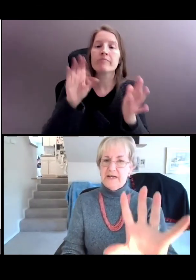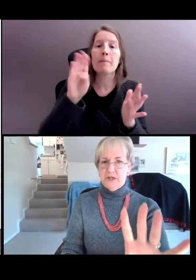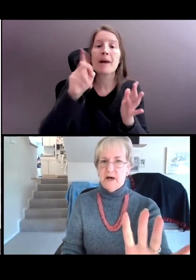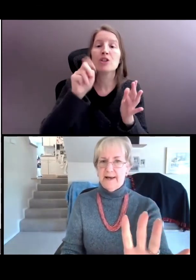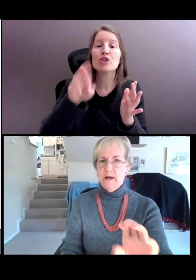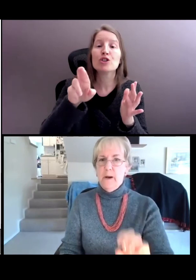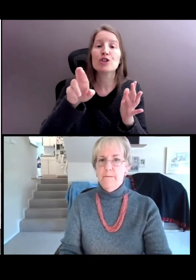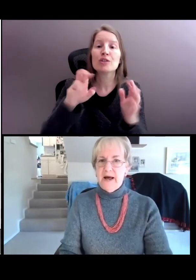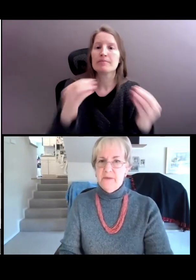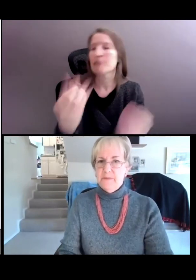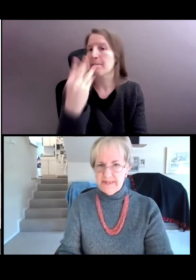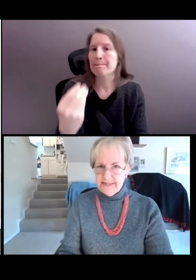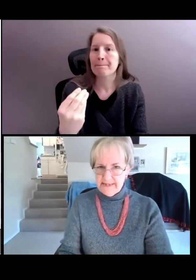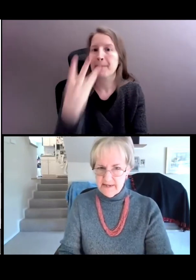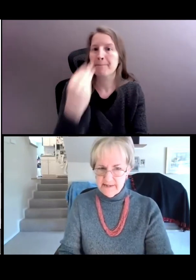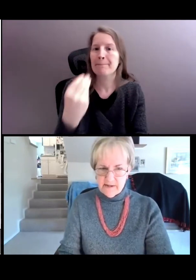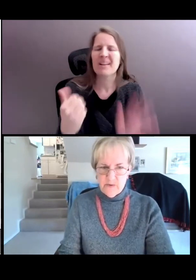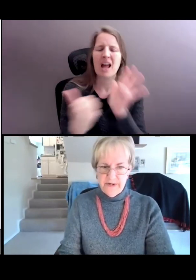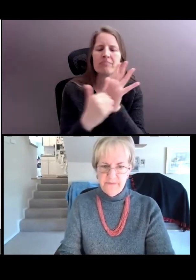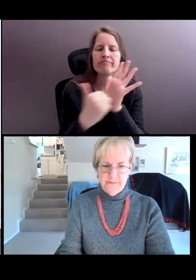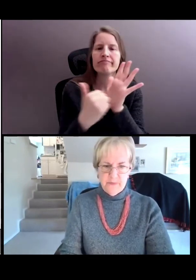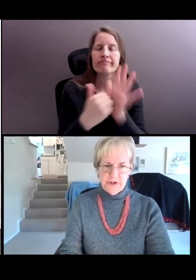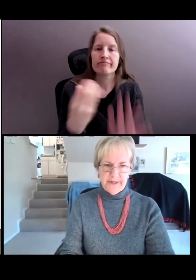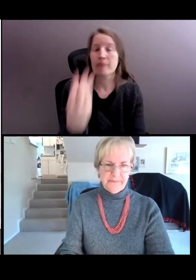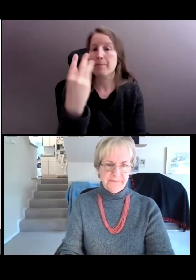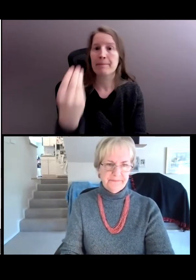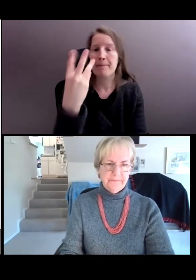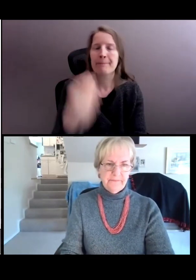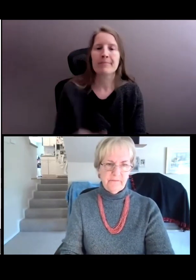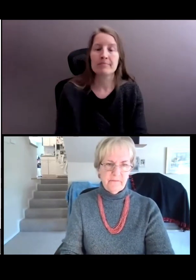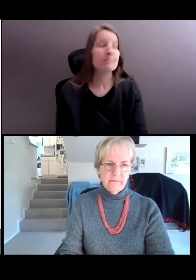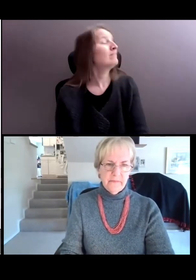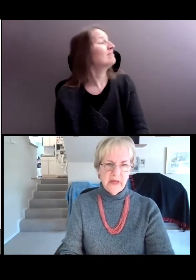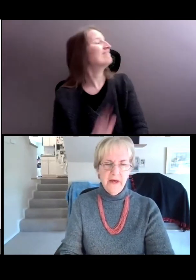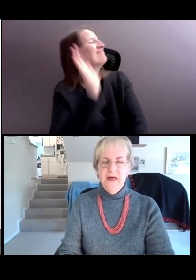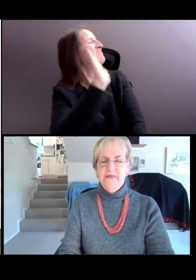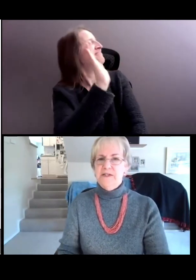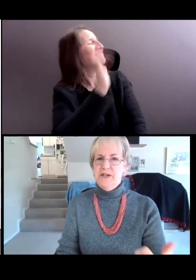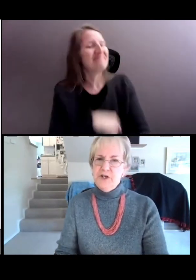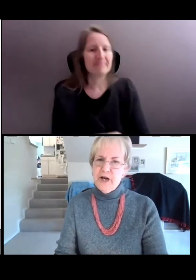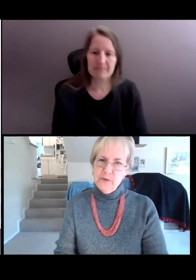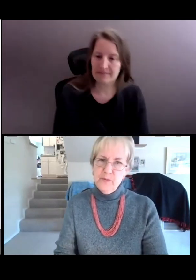light by the person's desk when you push it